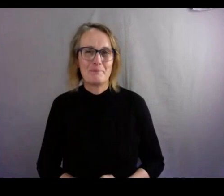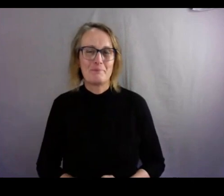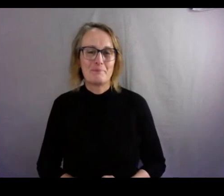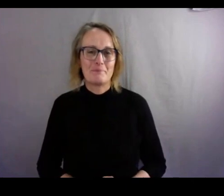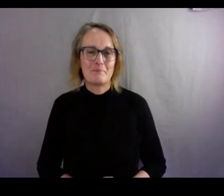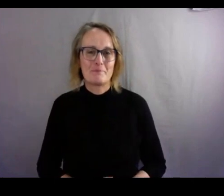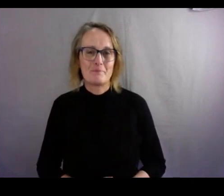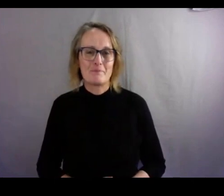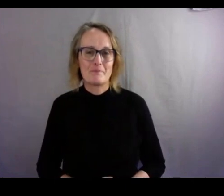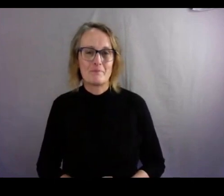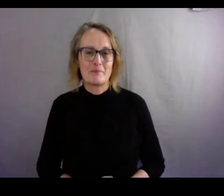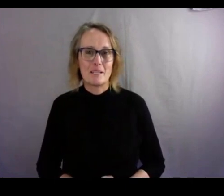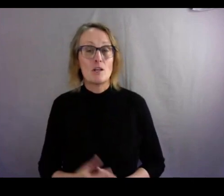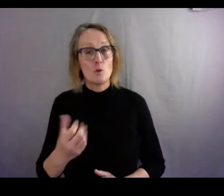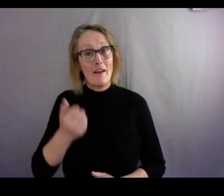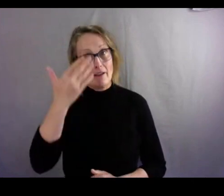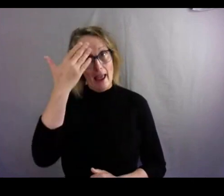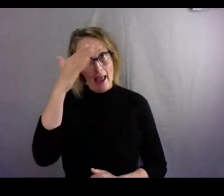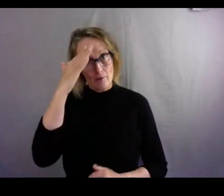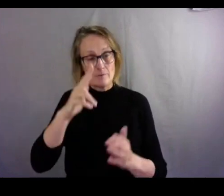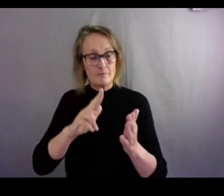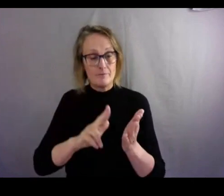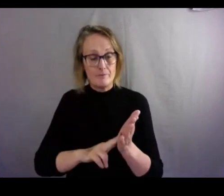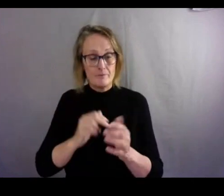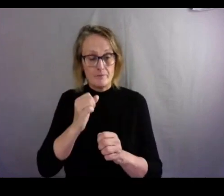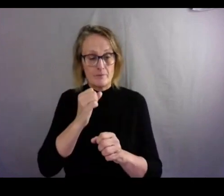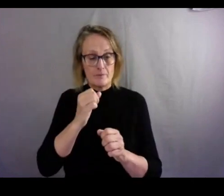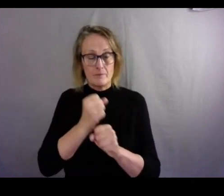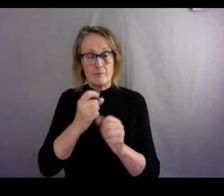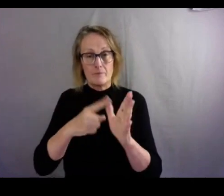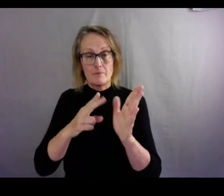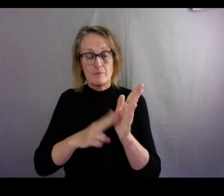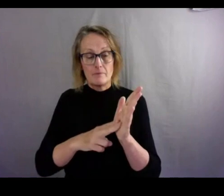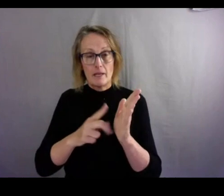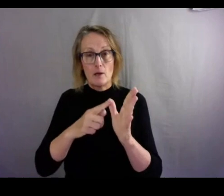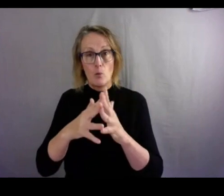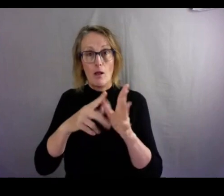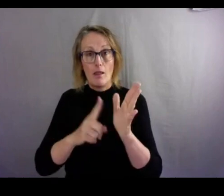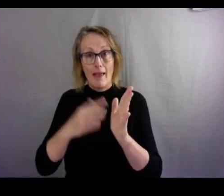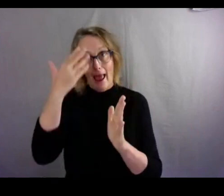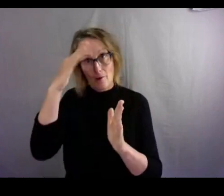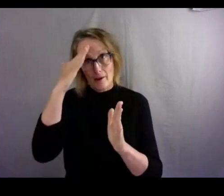by Ngunnawal Elder, Aunty Caroline Hughes. Throughout her career as an educator, Aunty Caroline has been a champion